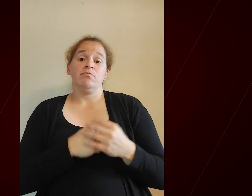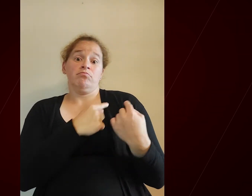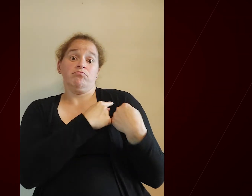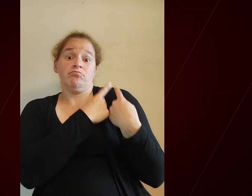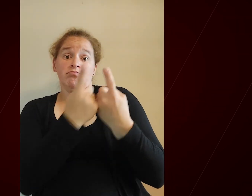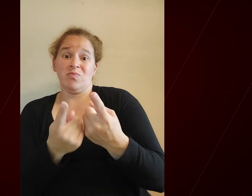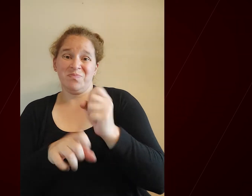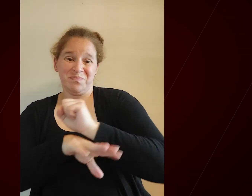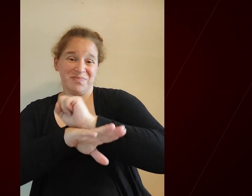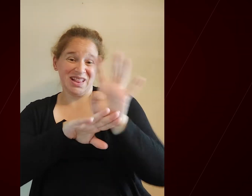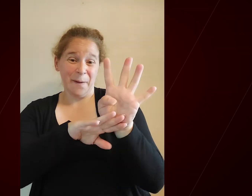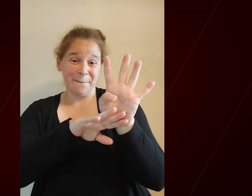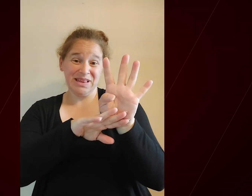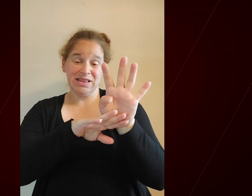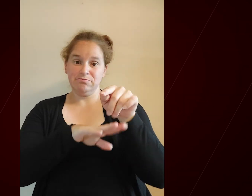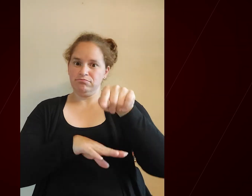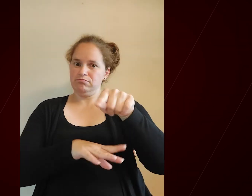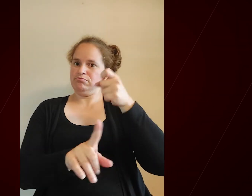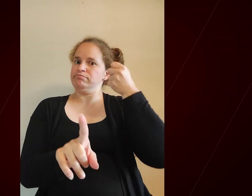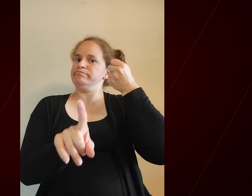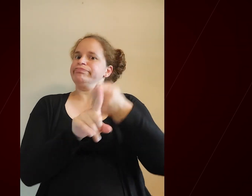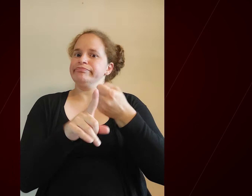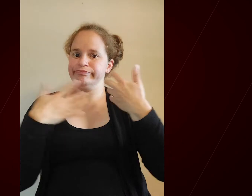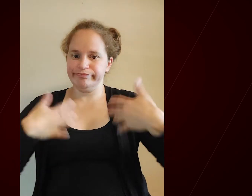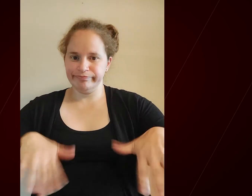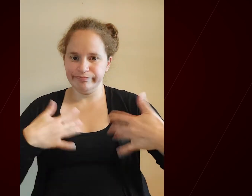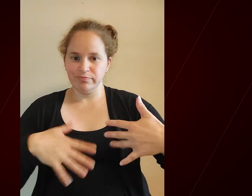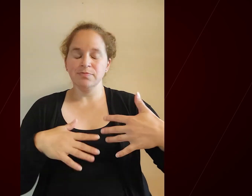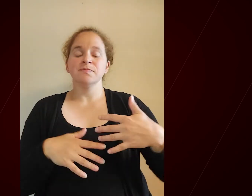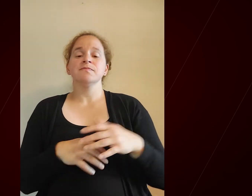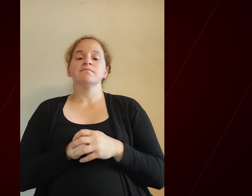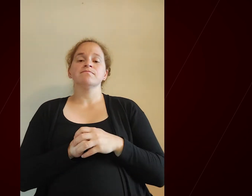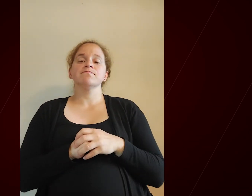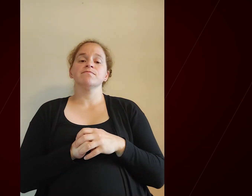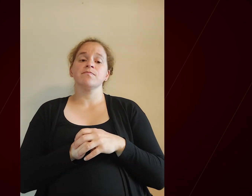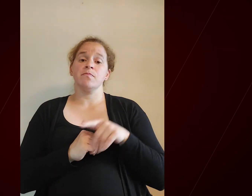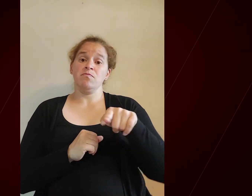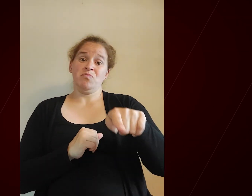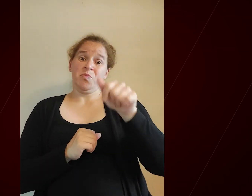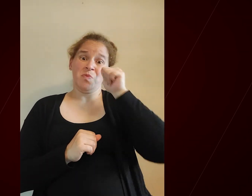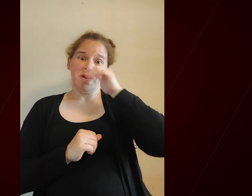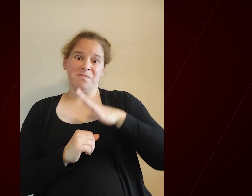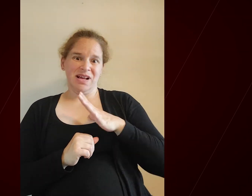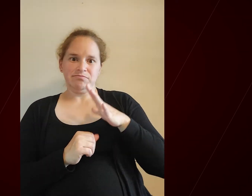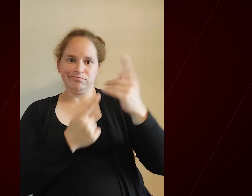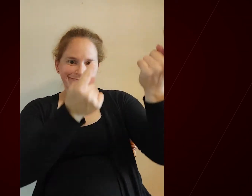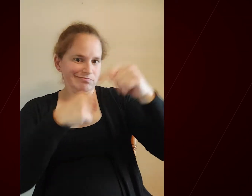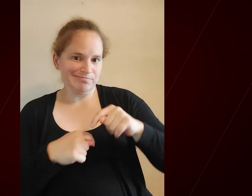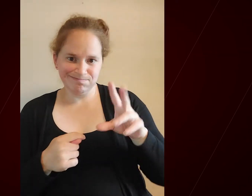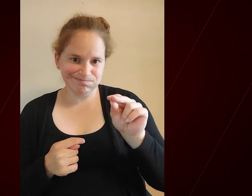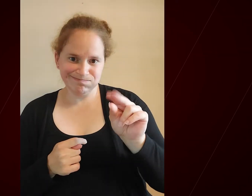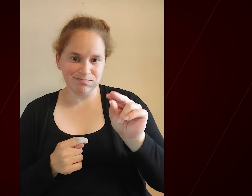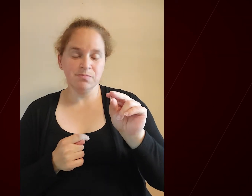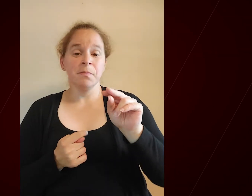Since the pandemic hit, women couldn't come to our office,